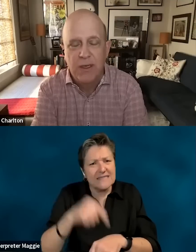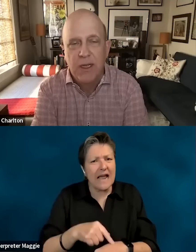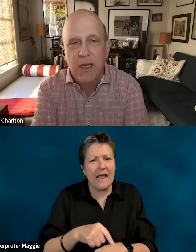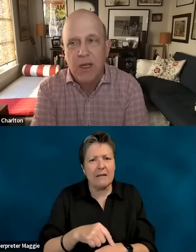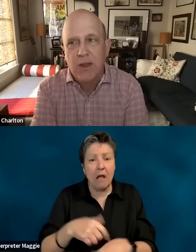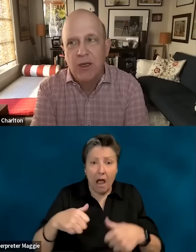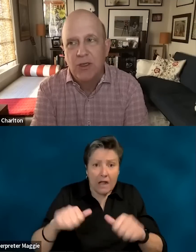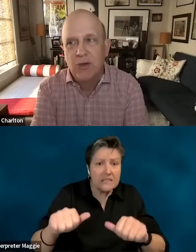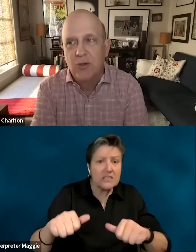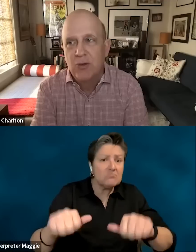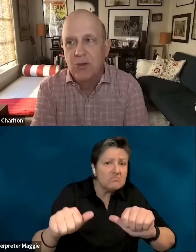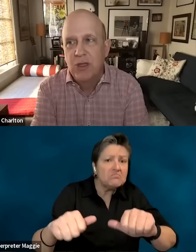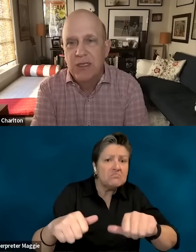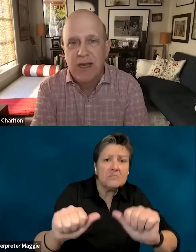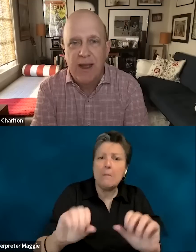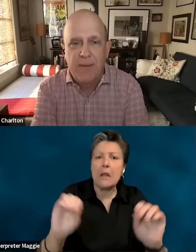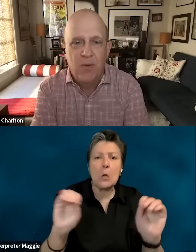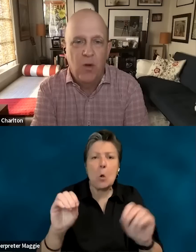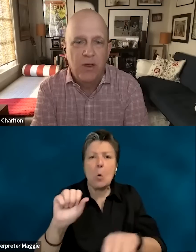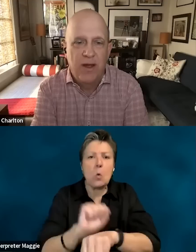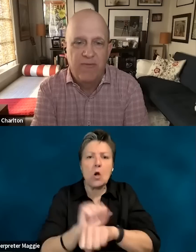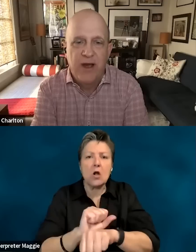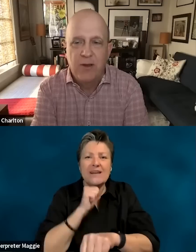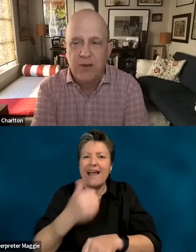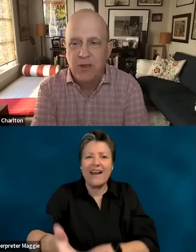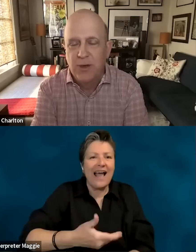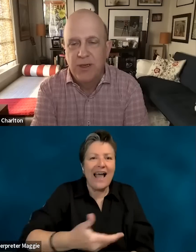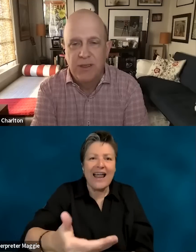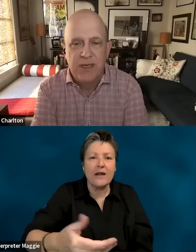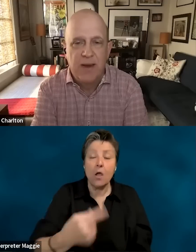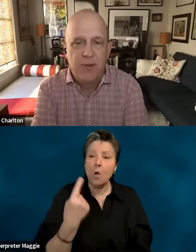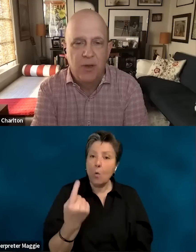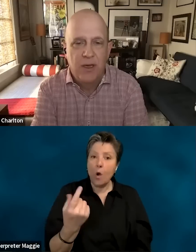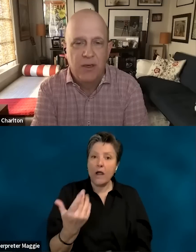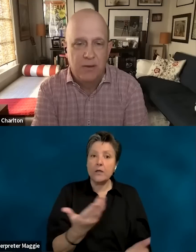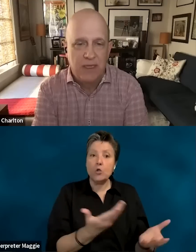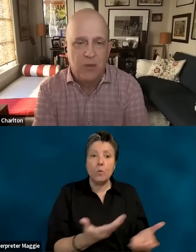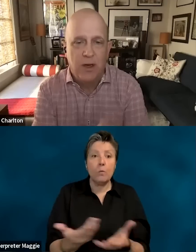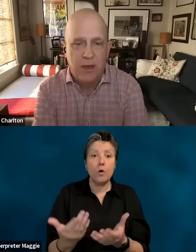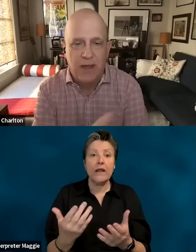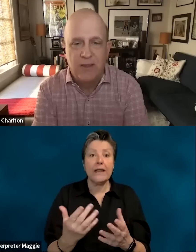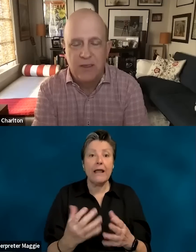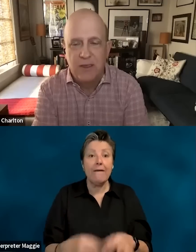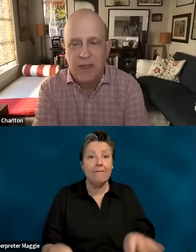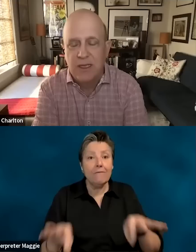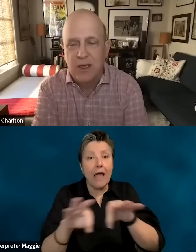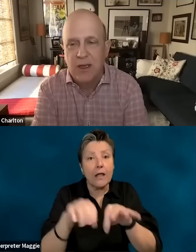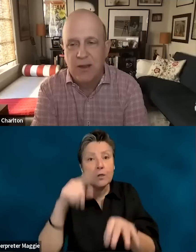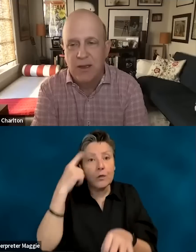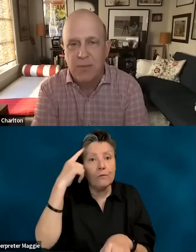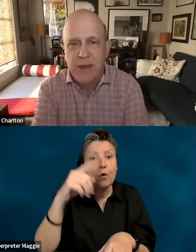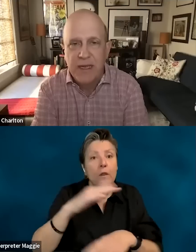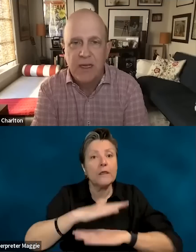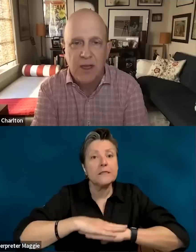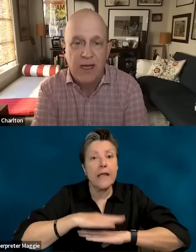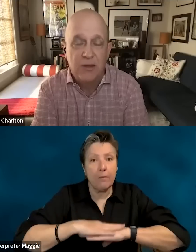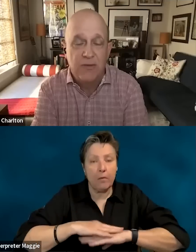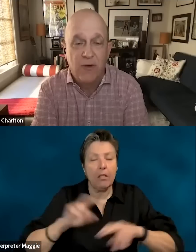And there are two things that happen, one, you have value that you bring to the table, and that's why I think being in class